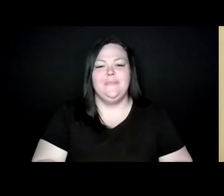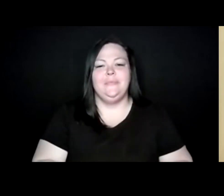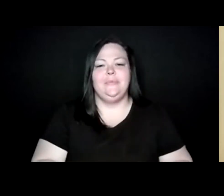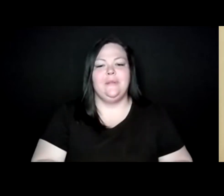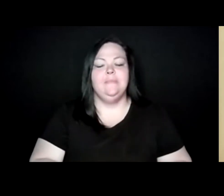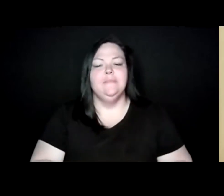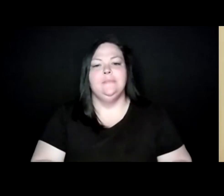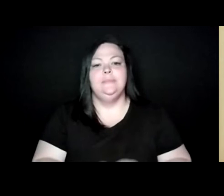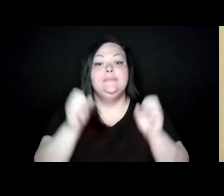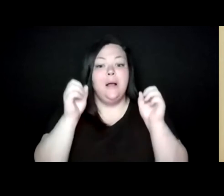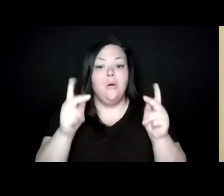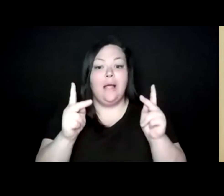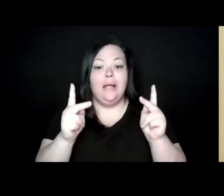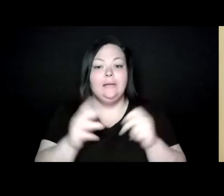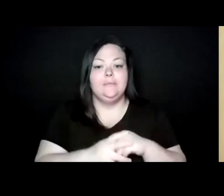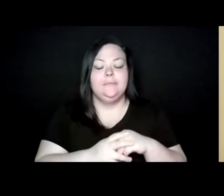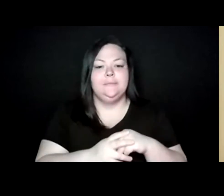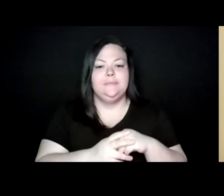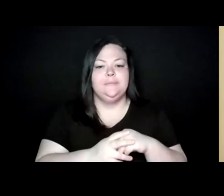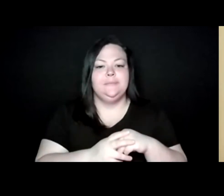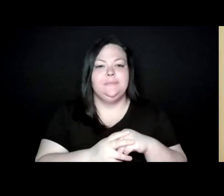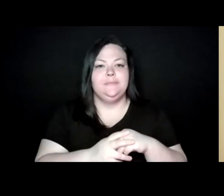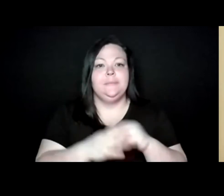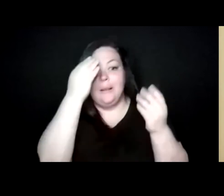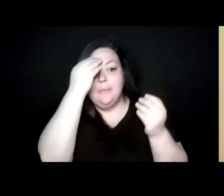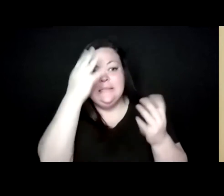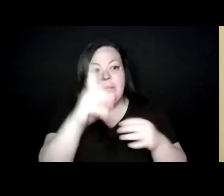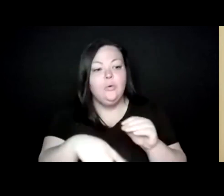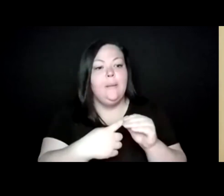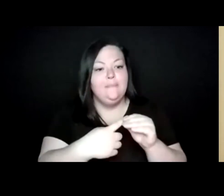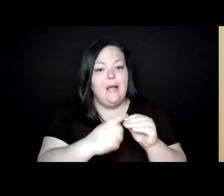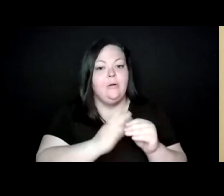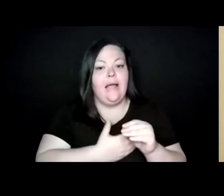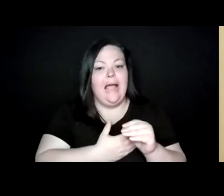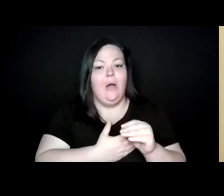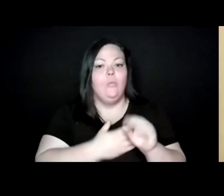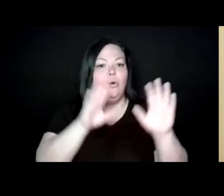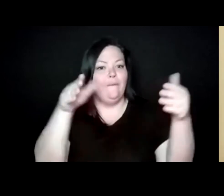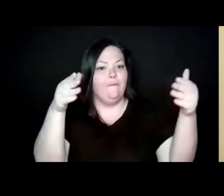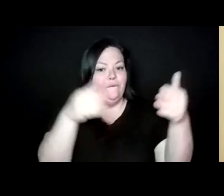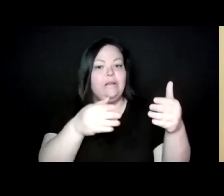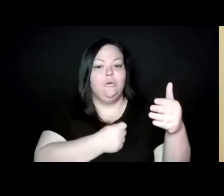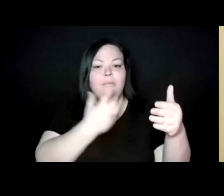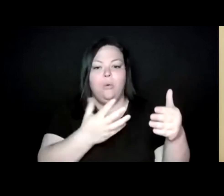okay so, um, let me tell you a little bit about our featured poet Rebecca Morgan Frank,